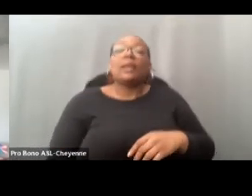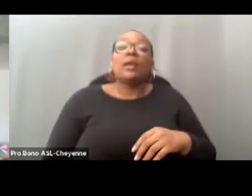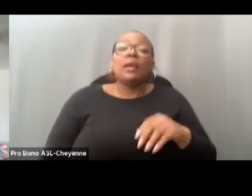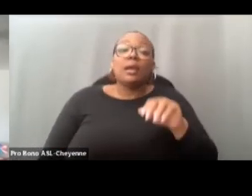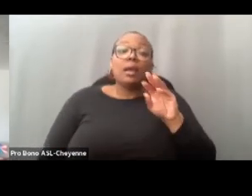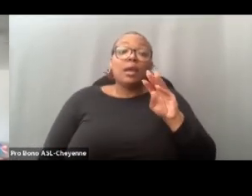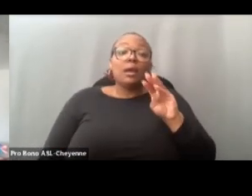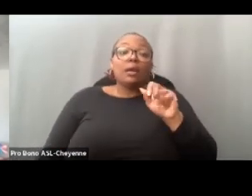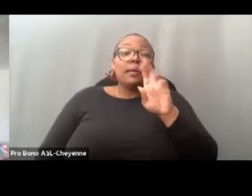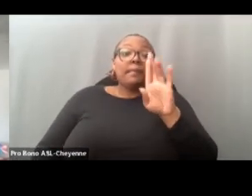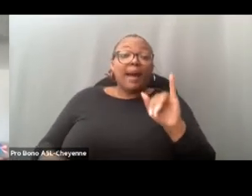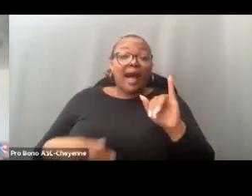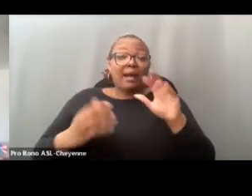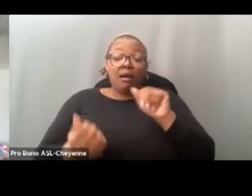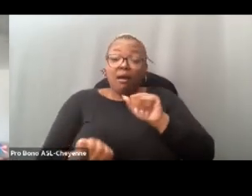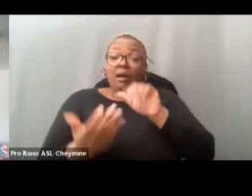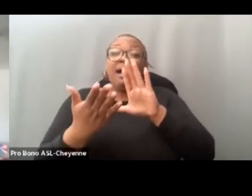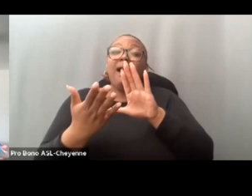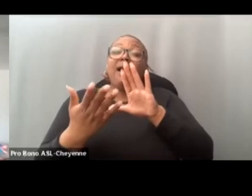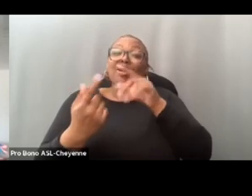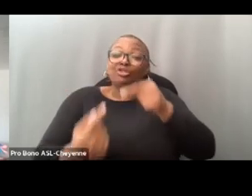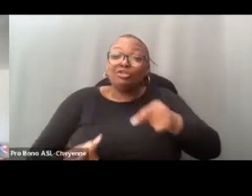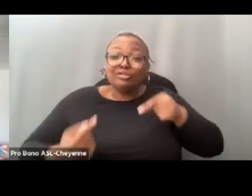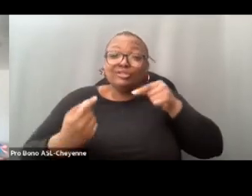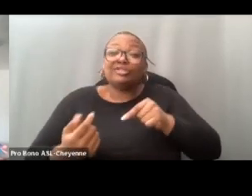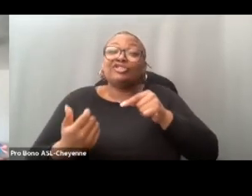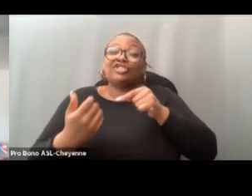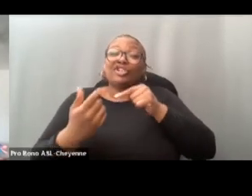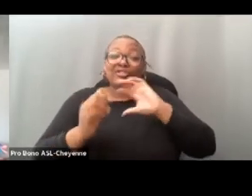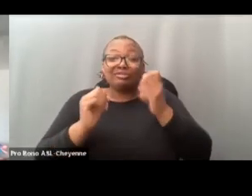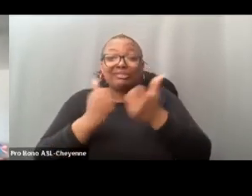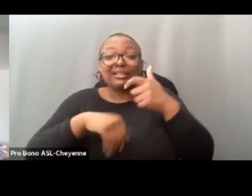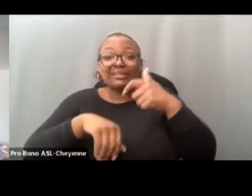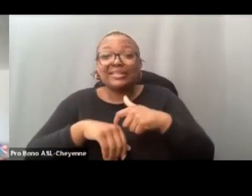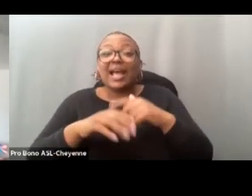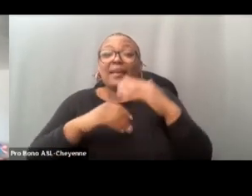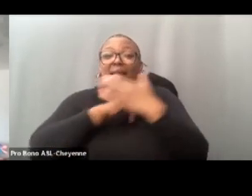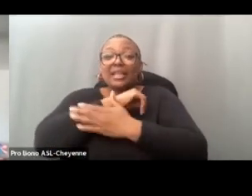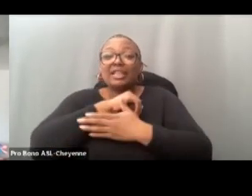these incredible difficulties and you know, the country was torn apart.